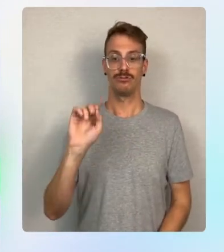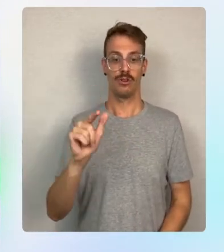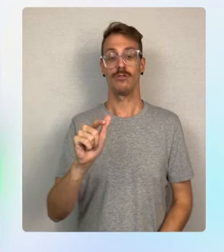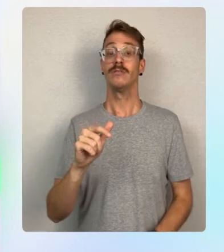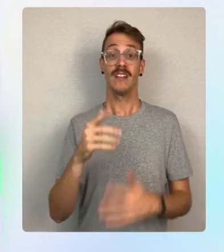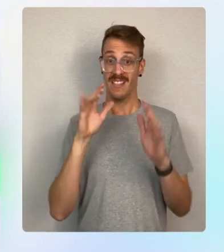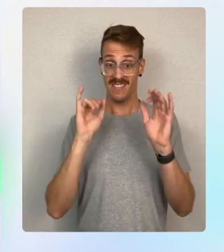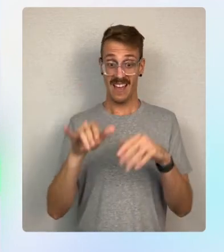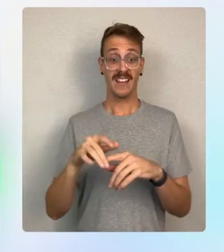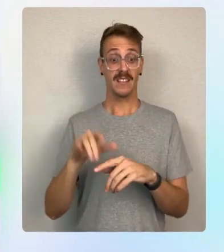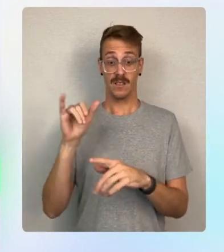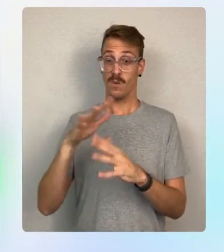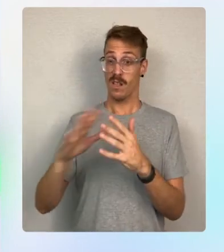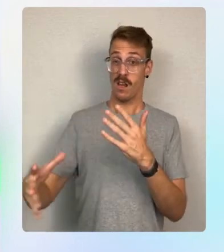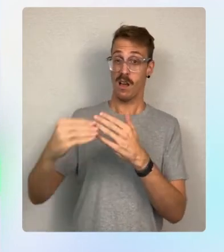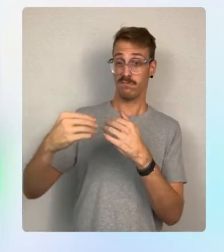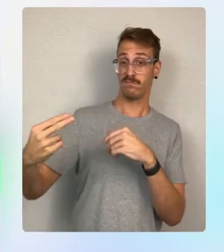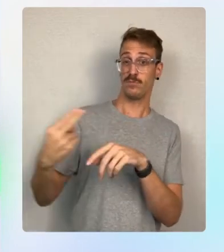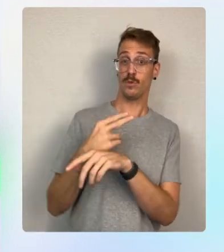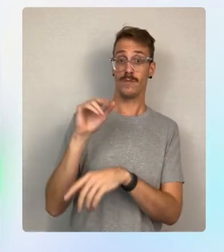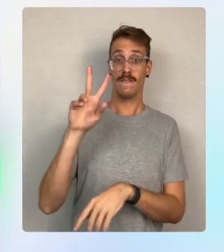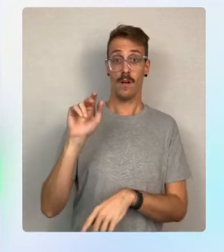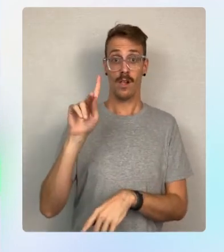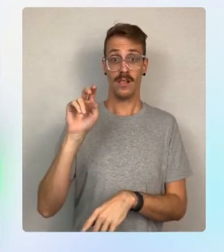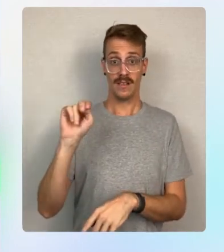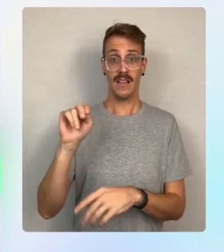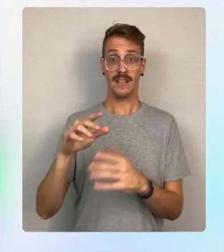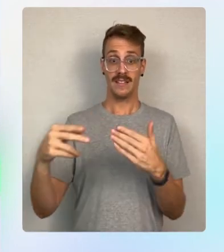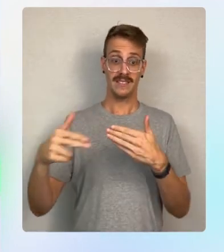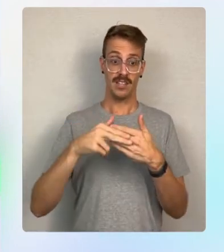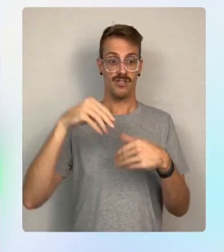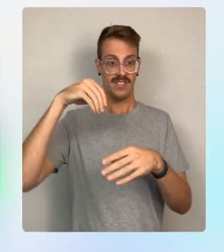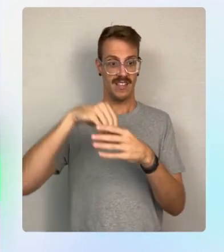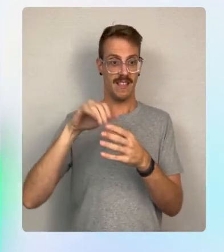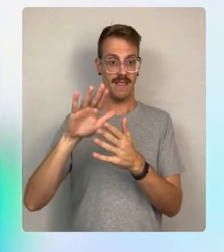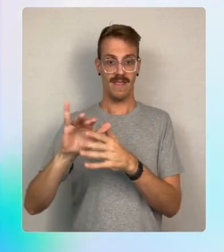since it implements the Vulkan extension right in the shader module panel.